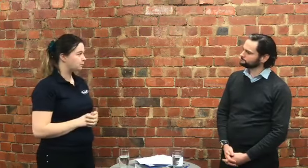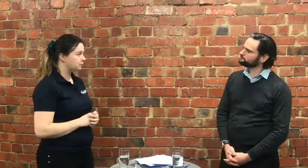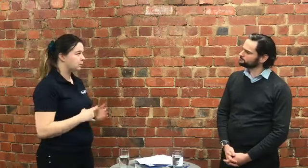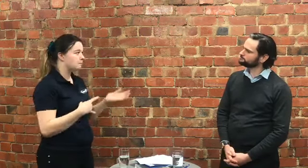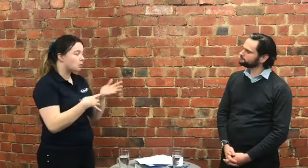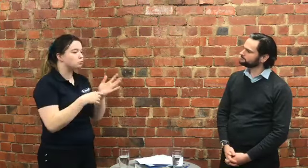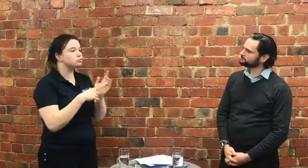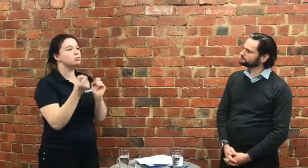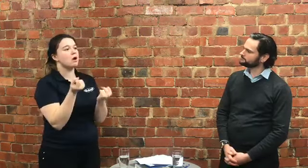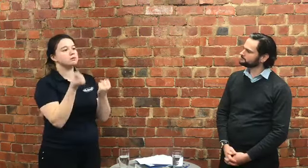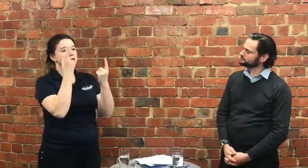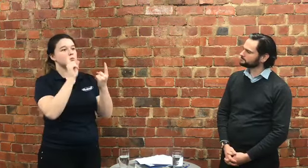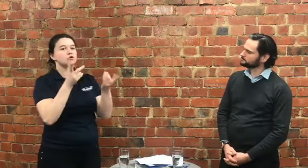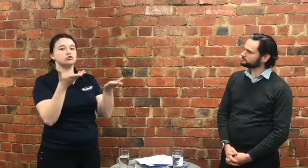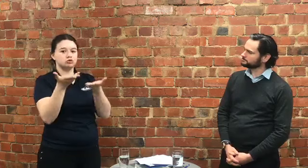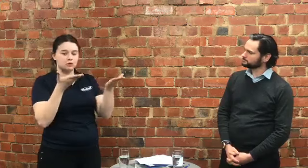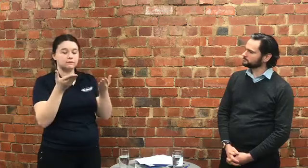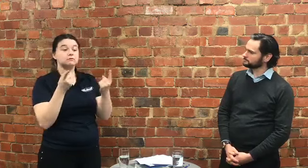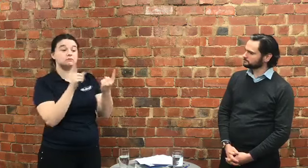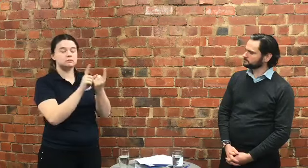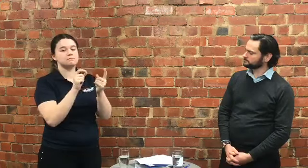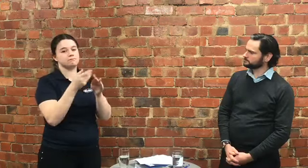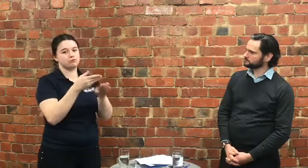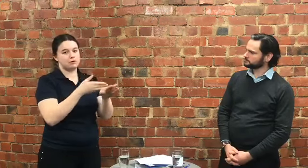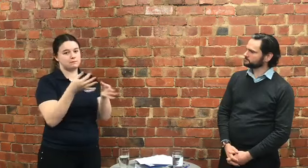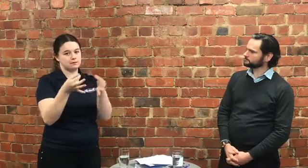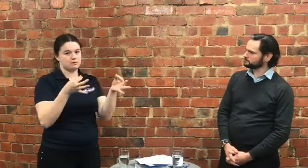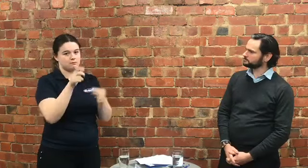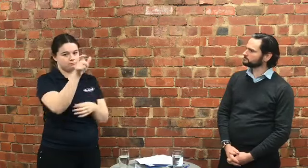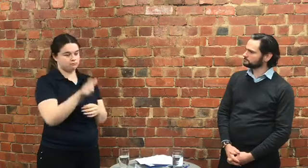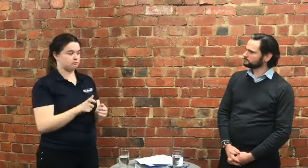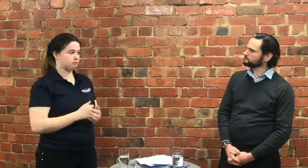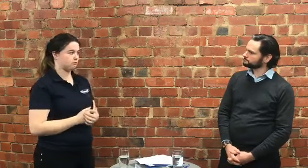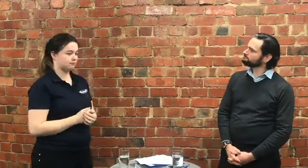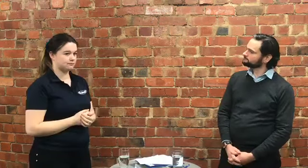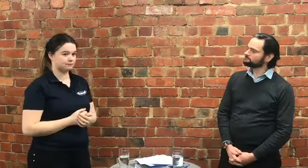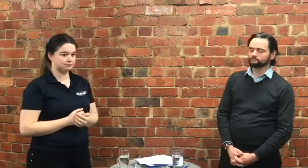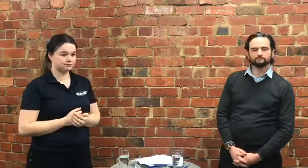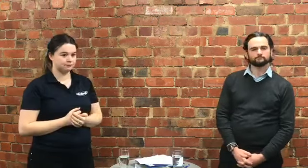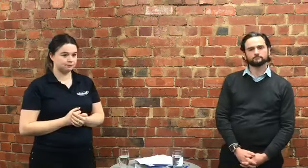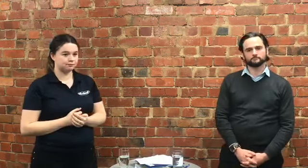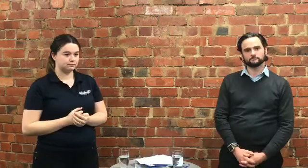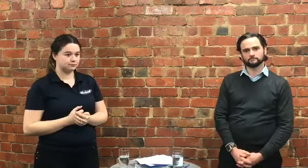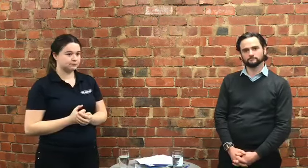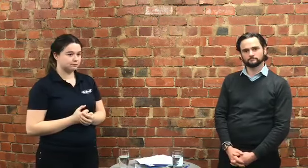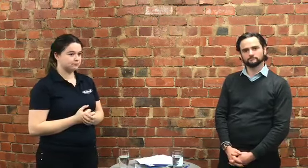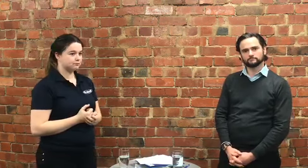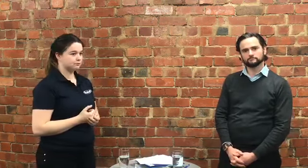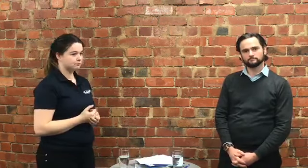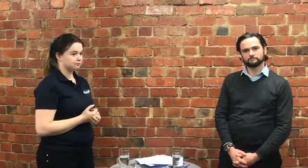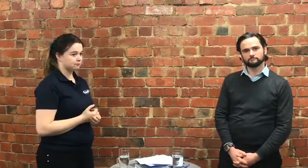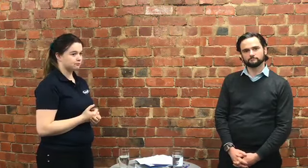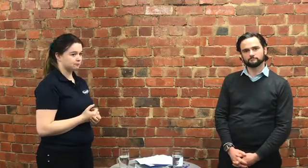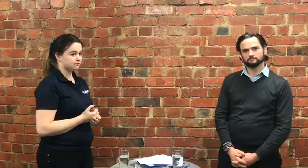and then you will be able to elaborate that when you meet with the LAC. Okay, that's why it's incredibly important to meet with a pre-planner.